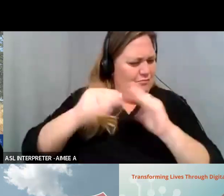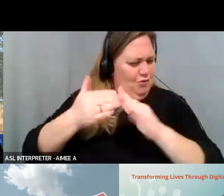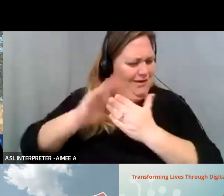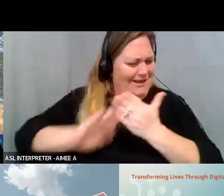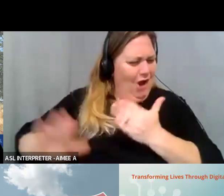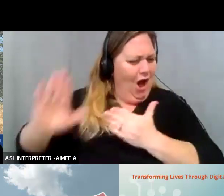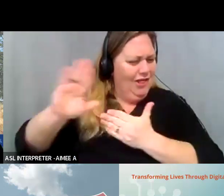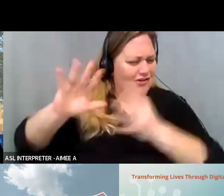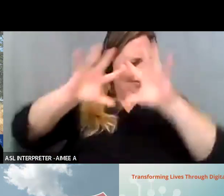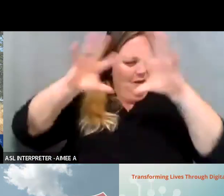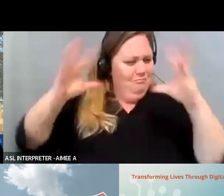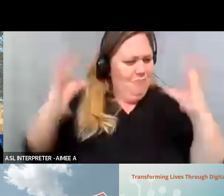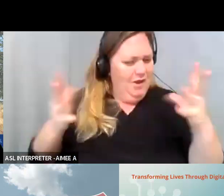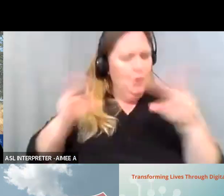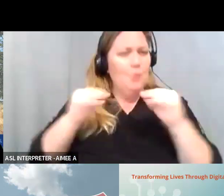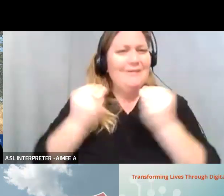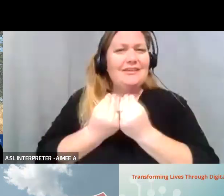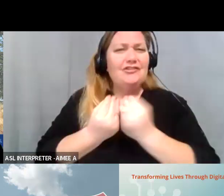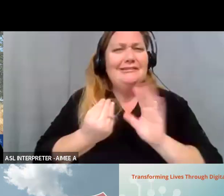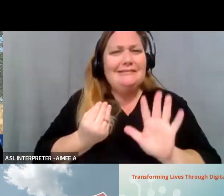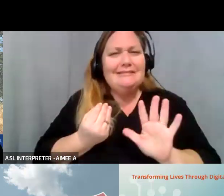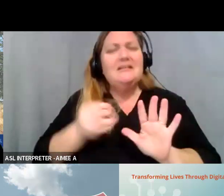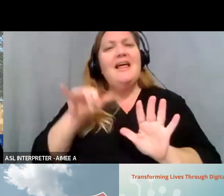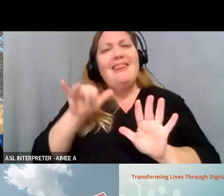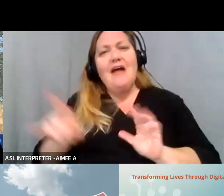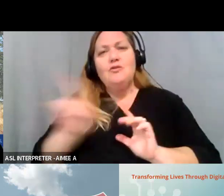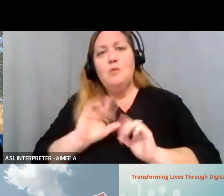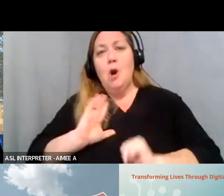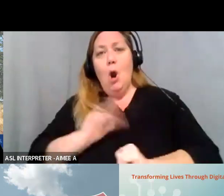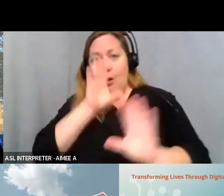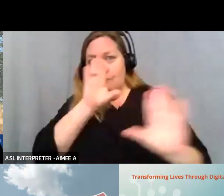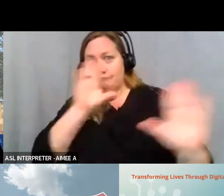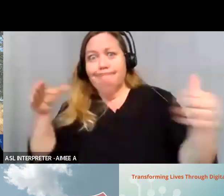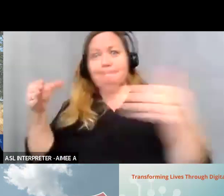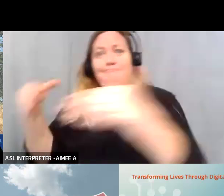umbrella organization. And so that's kind of where our attention has been going with the Competitive